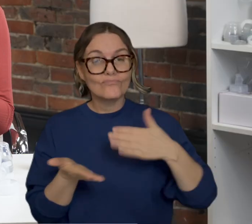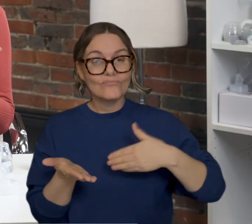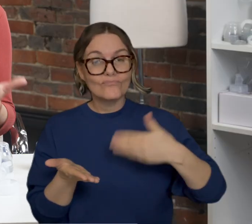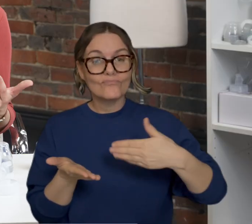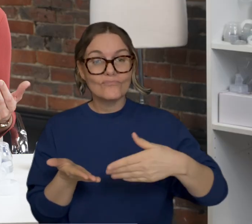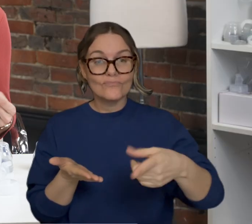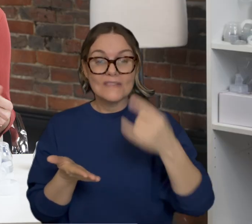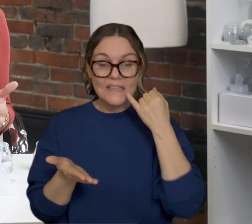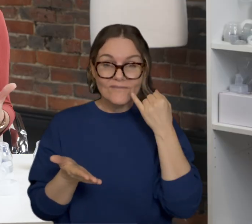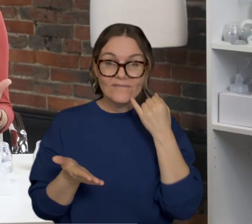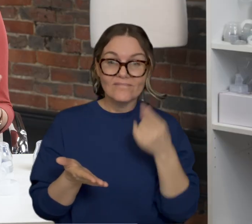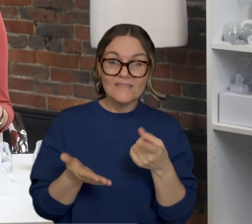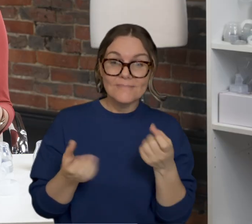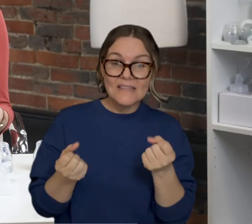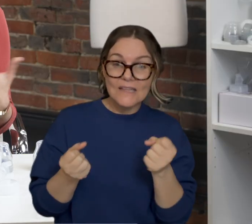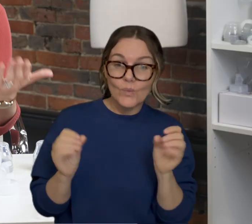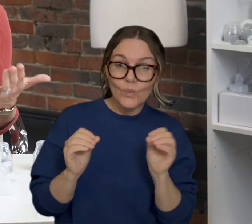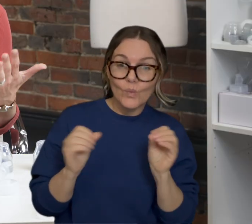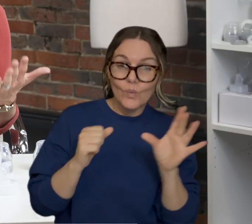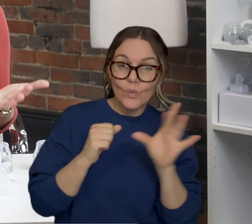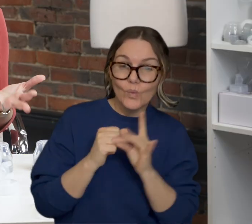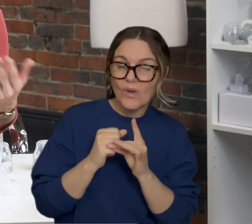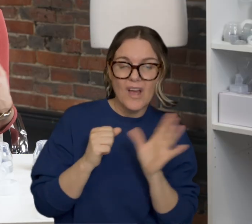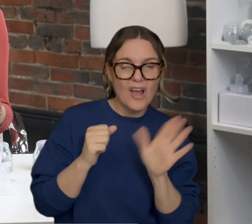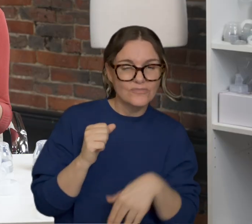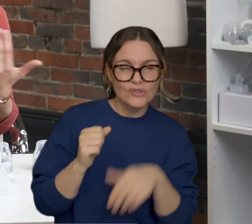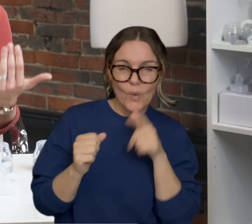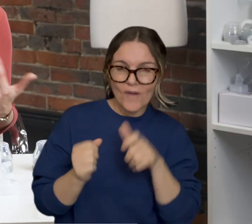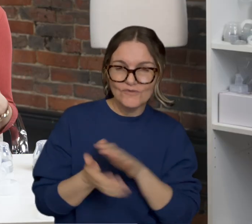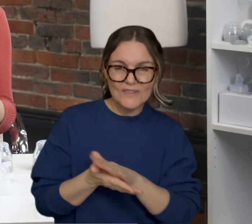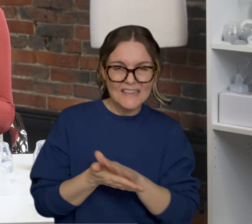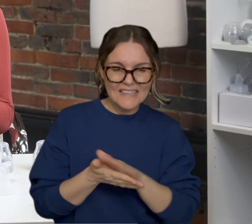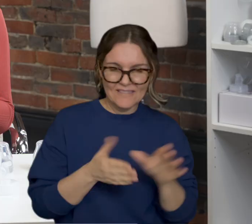need to worry about cleaning that regularly also the motor and the plug if anything gets on there